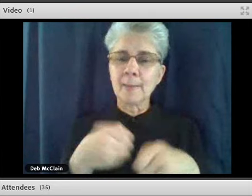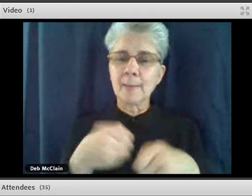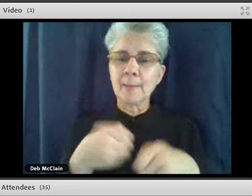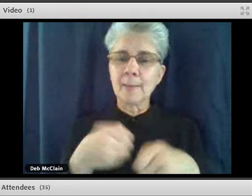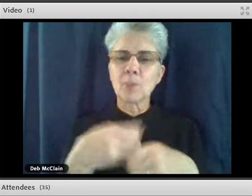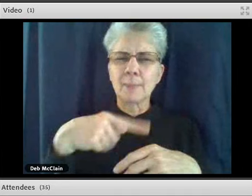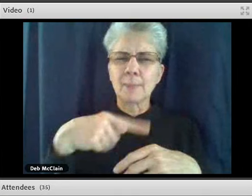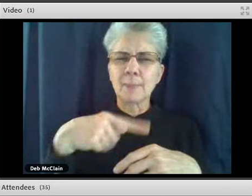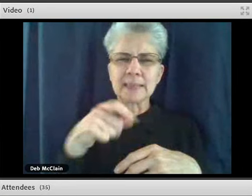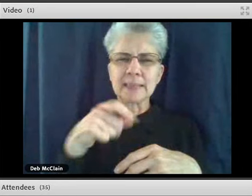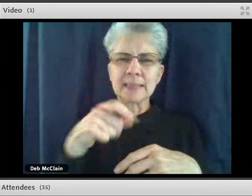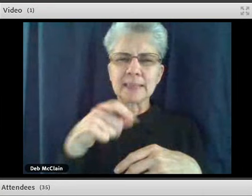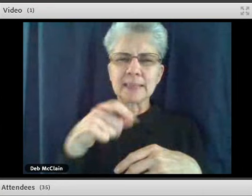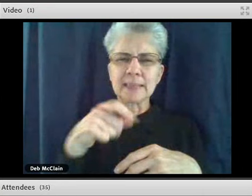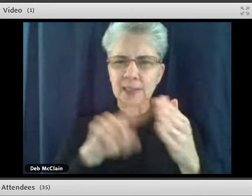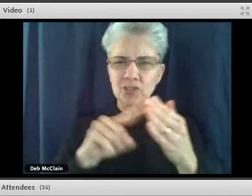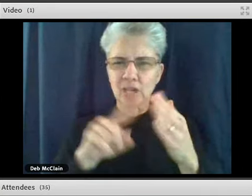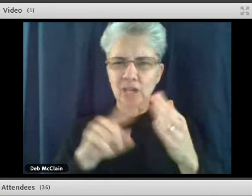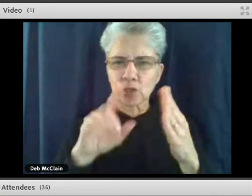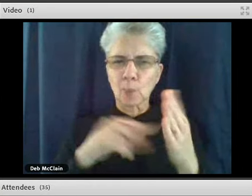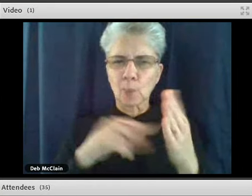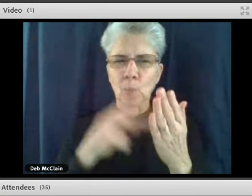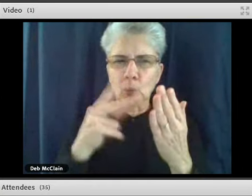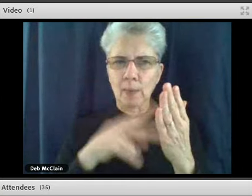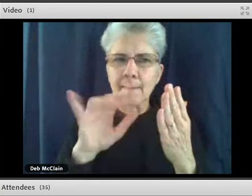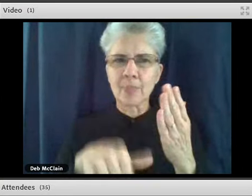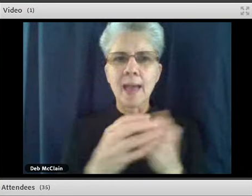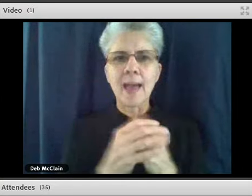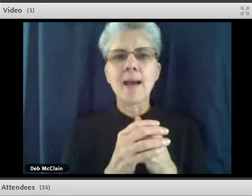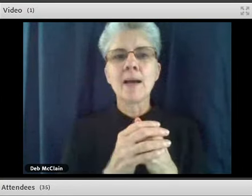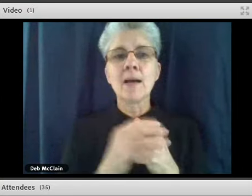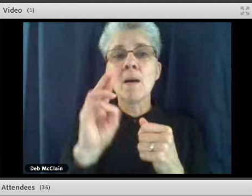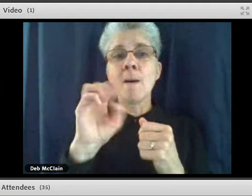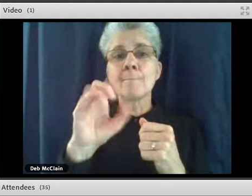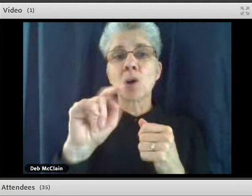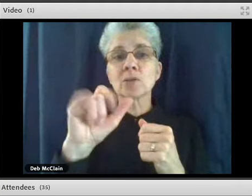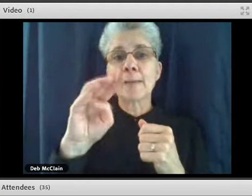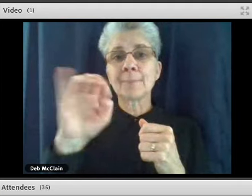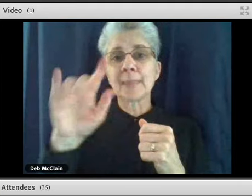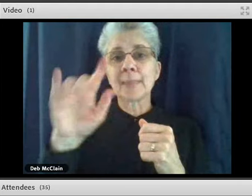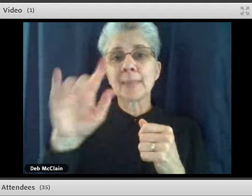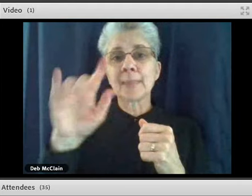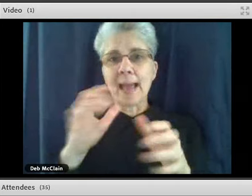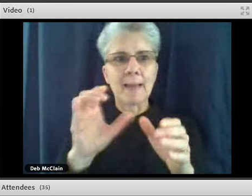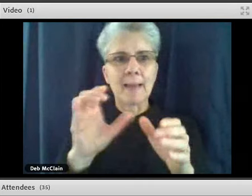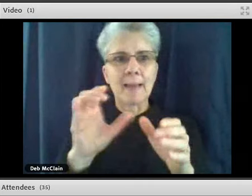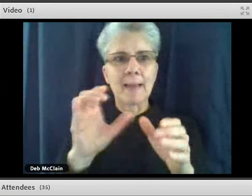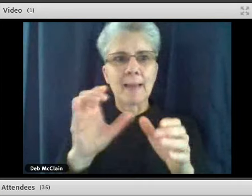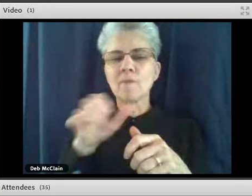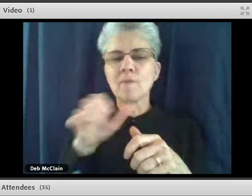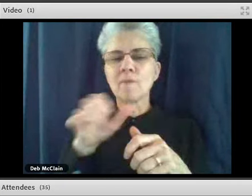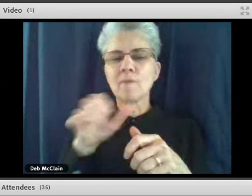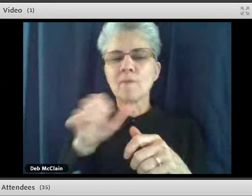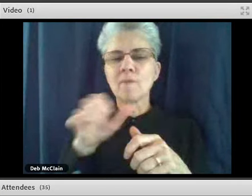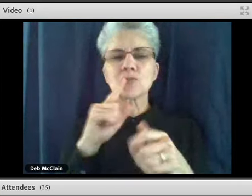if you have the full Adobe, pull up a PDF, and run it through the accessibility checker. Multimedia captioning.